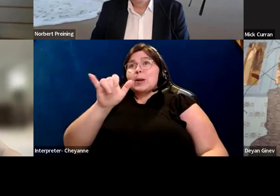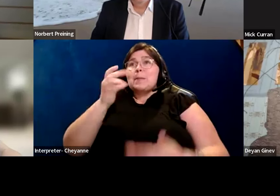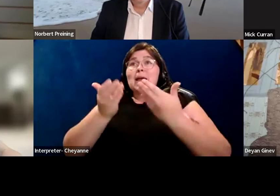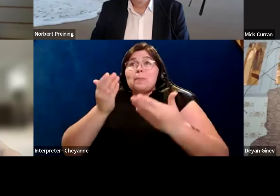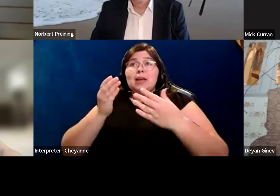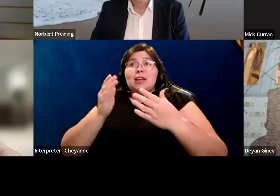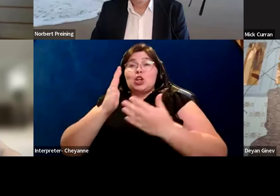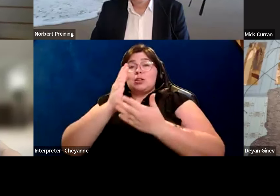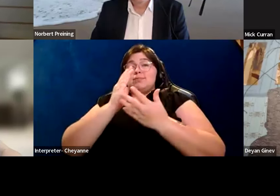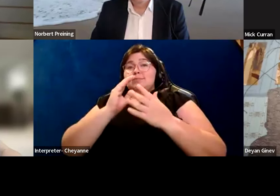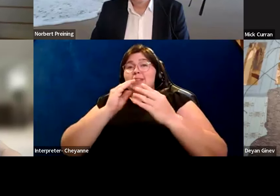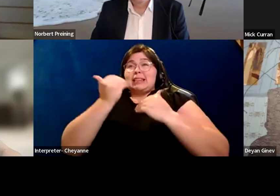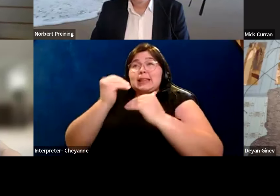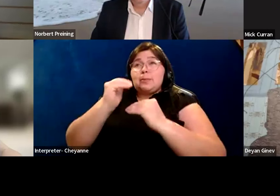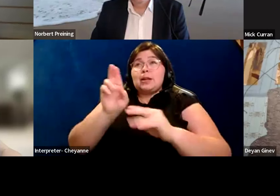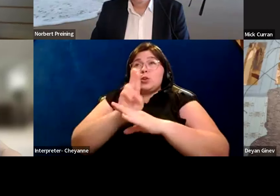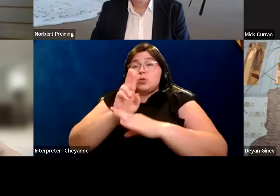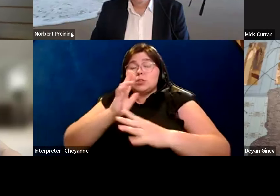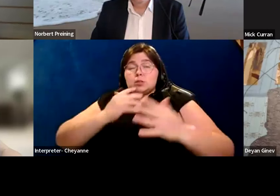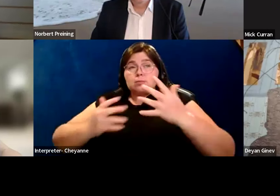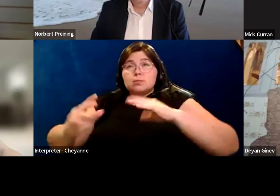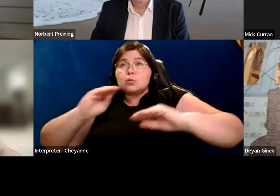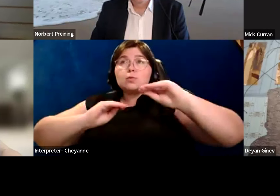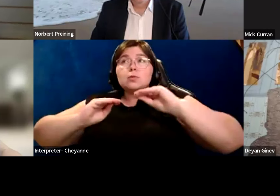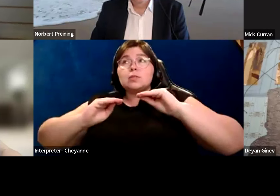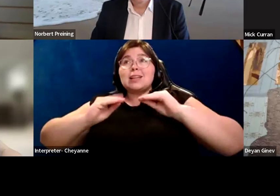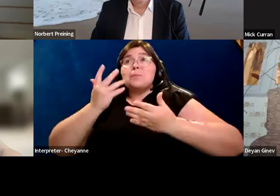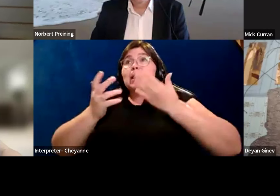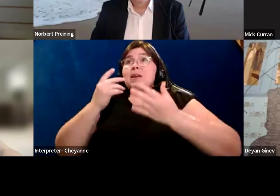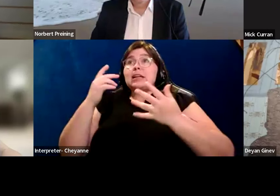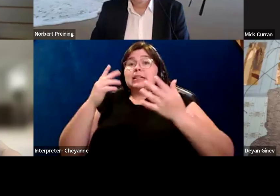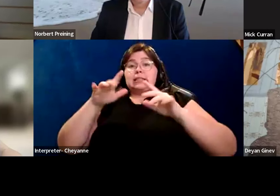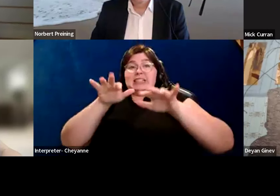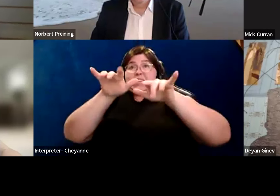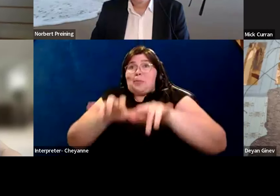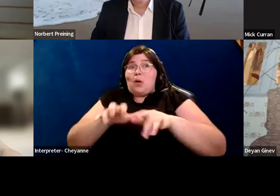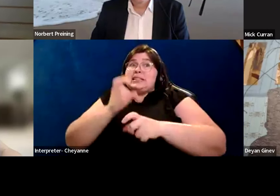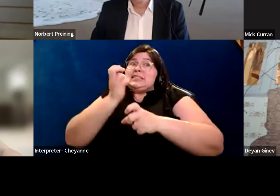of your hands, which might affect the ability to type on a physical keyboard, for instance.